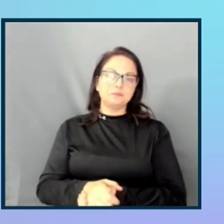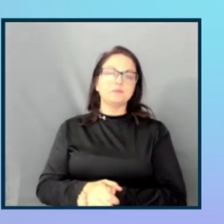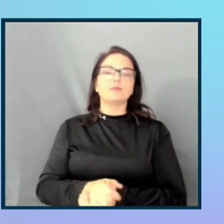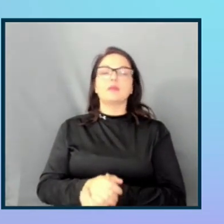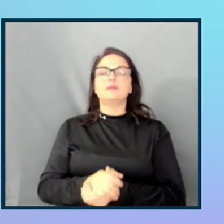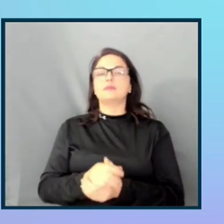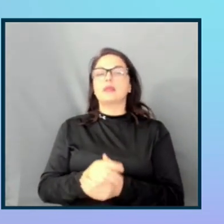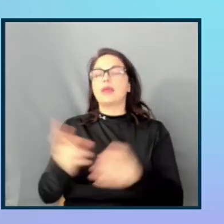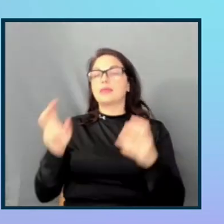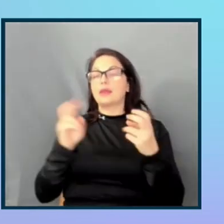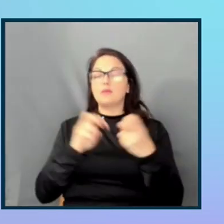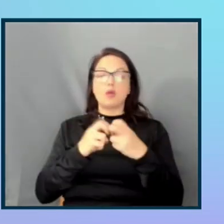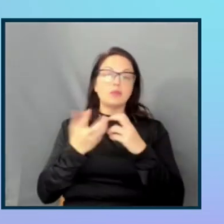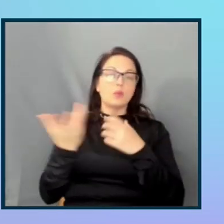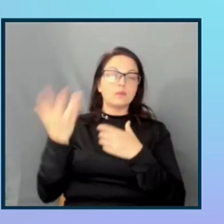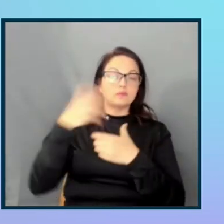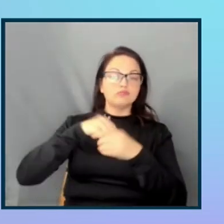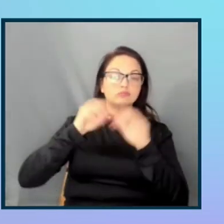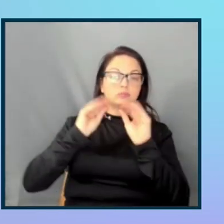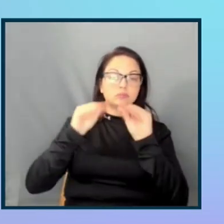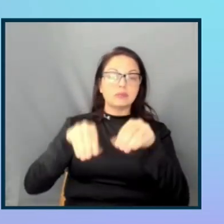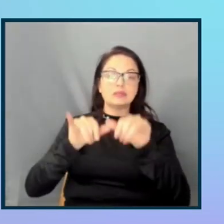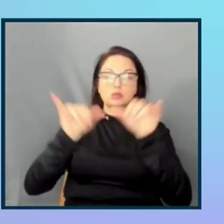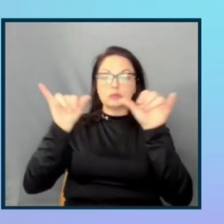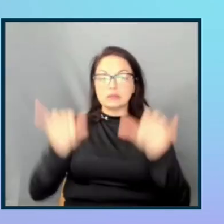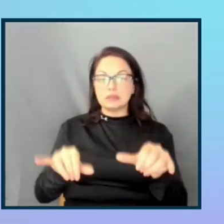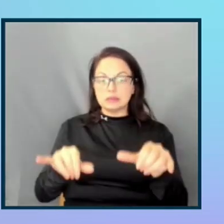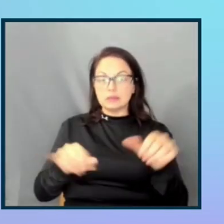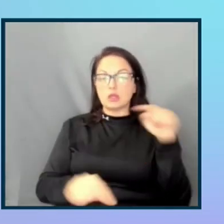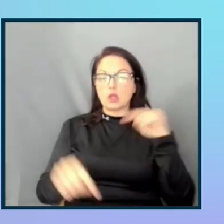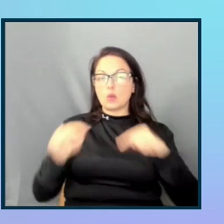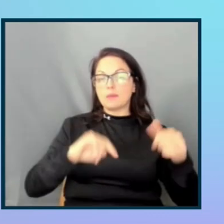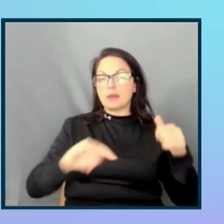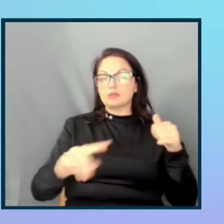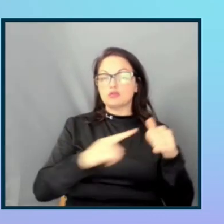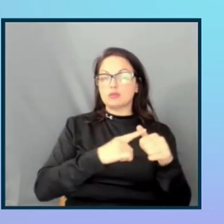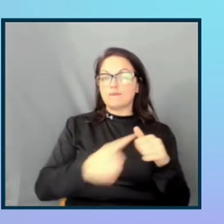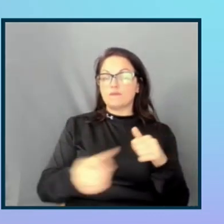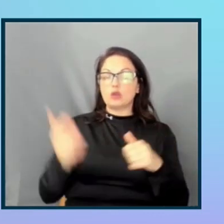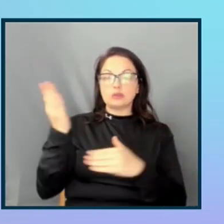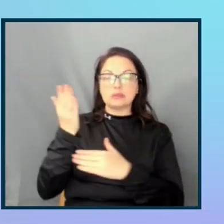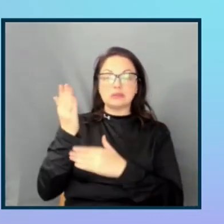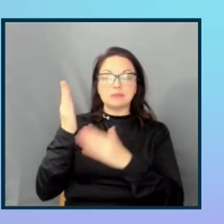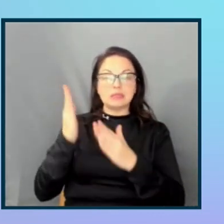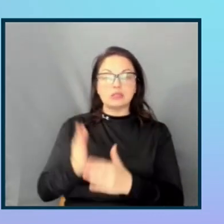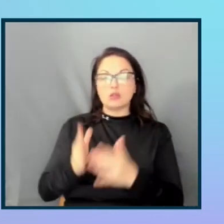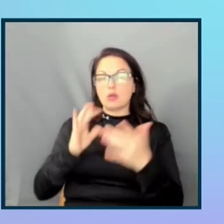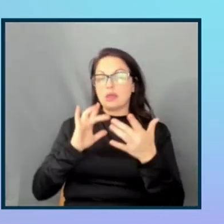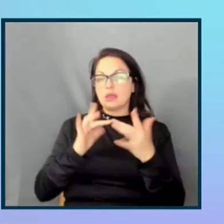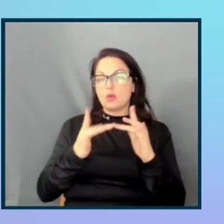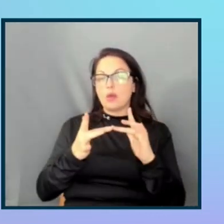To go back to our keynote speaker, Tim Berners-Lee, the web is at its core, accessible.